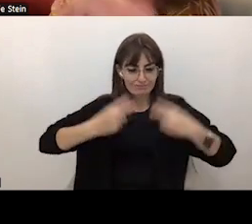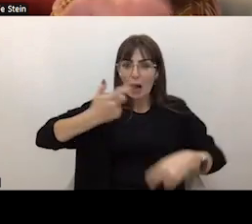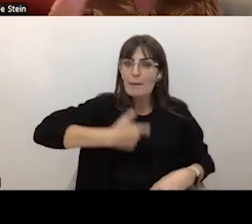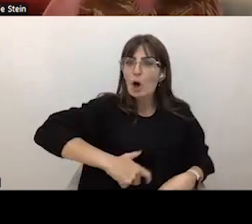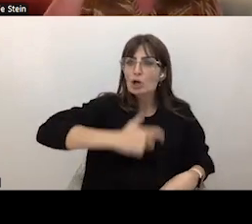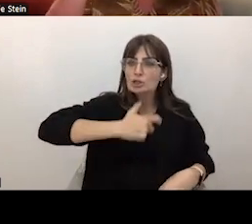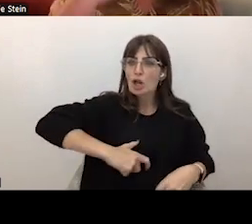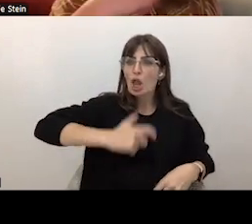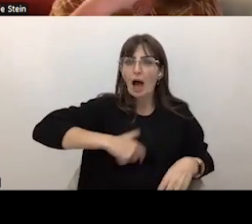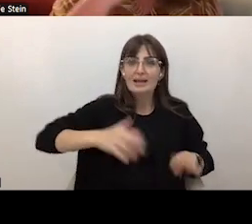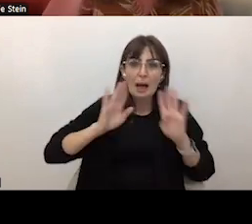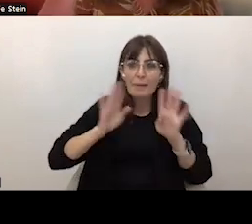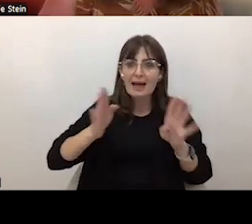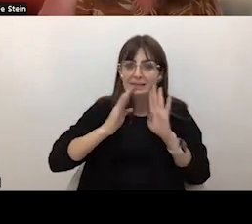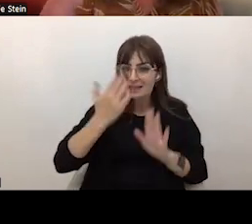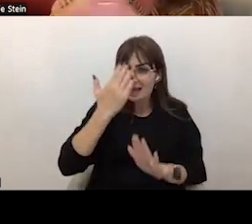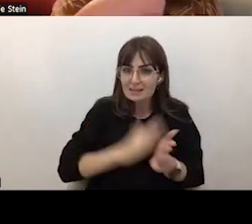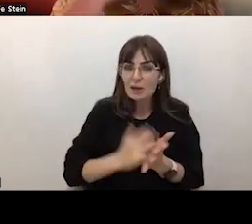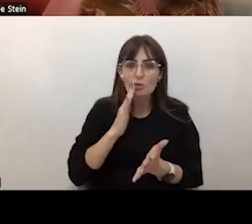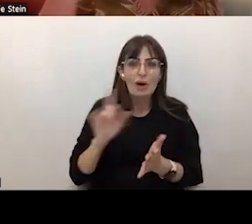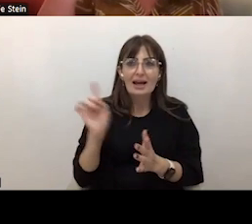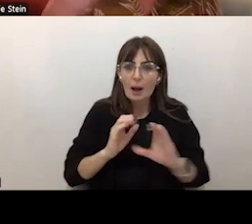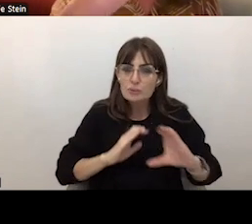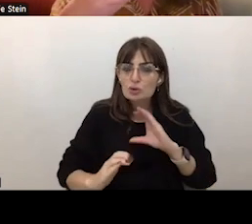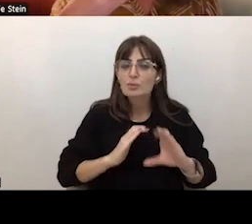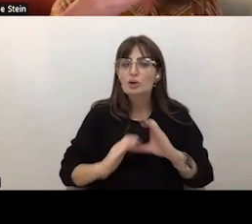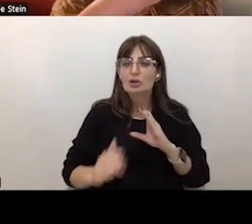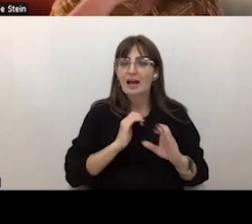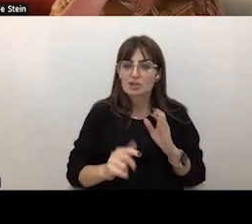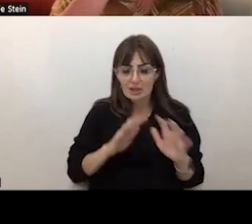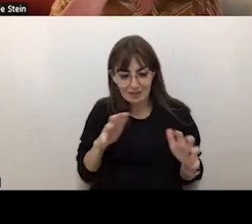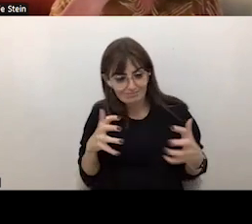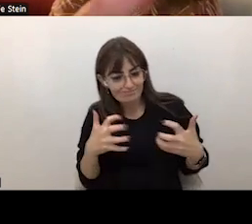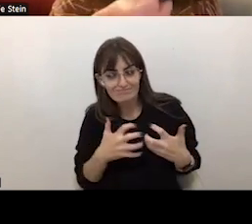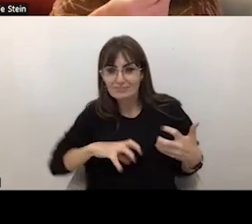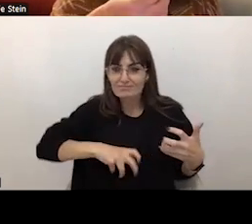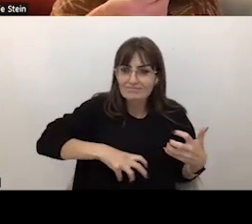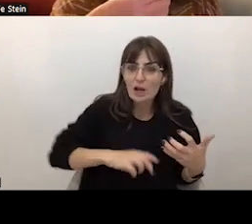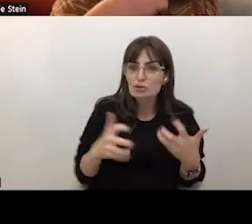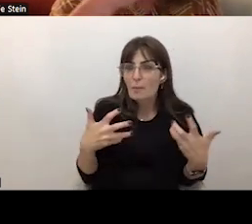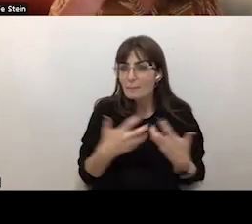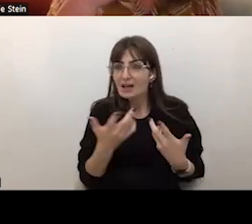amazing experience when it comes to communications and tailoring it and then asking me for money,